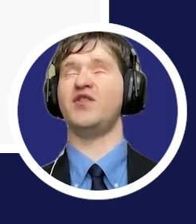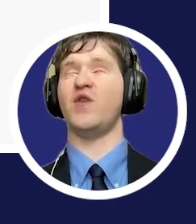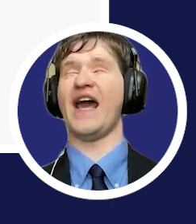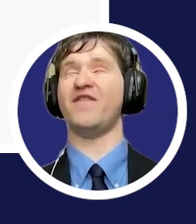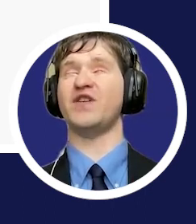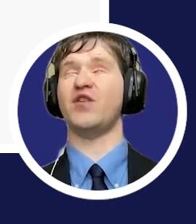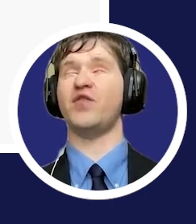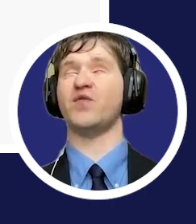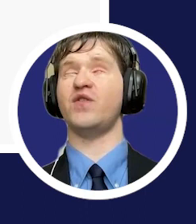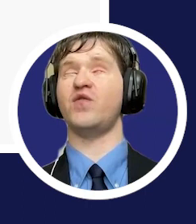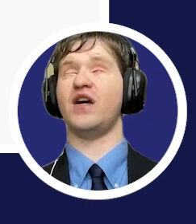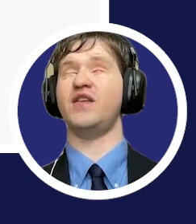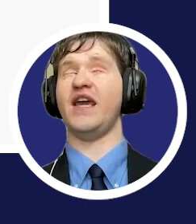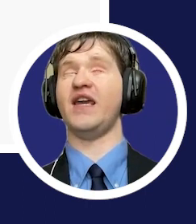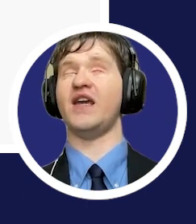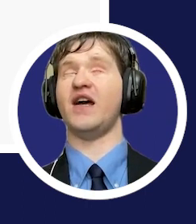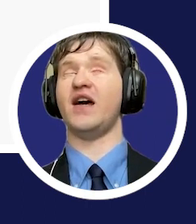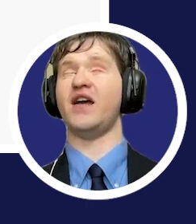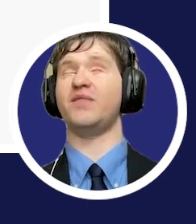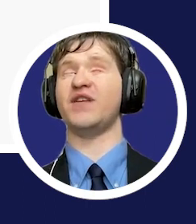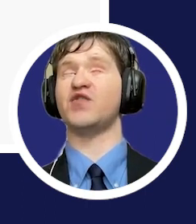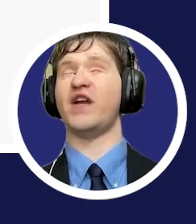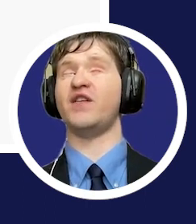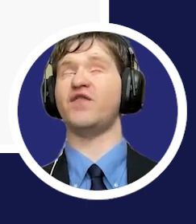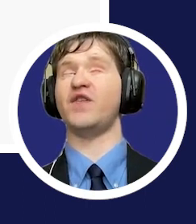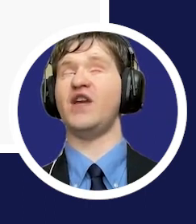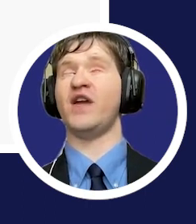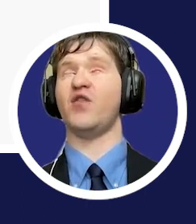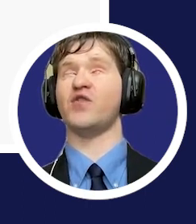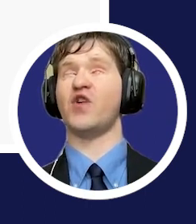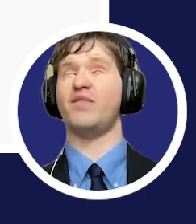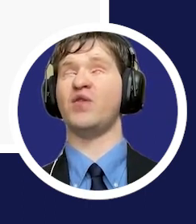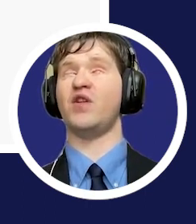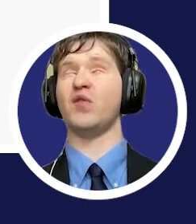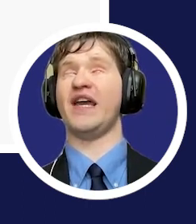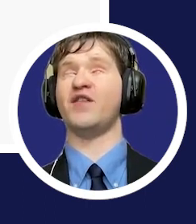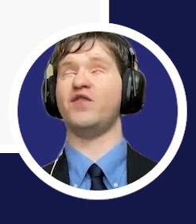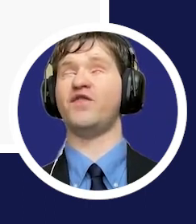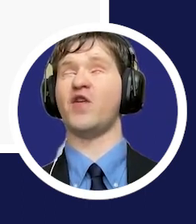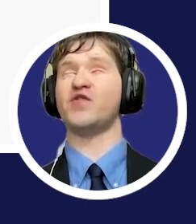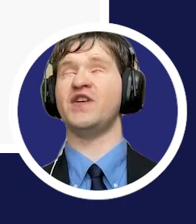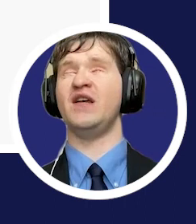to have to go through an administrative hearing or tribunal or panel first.